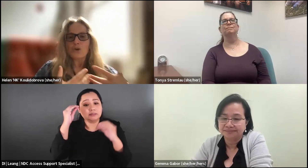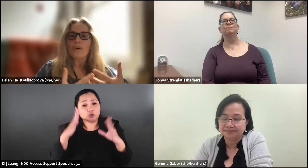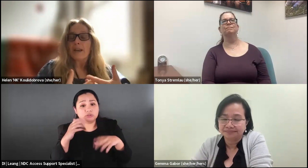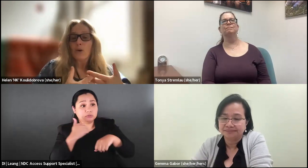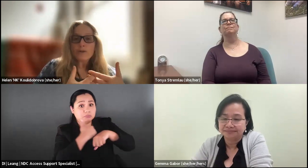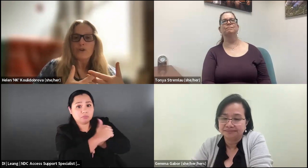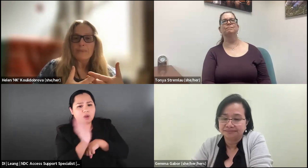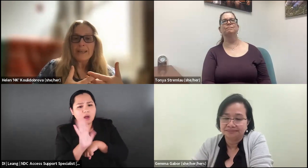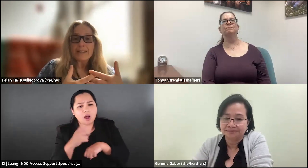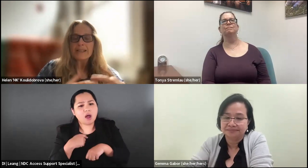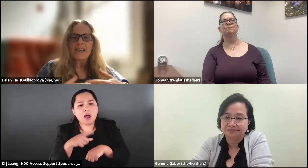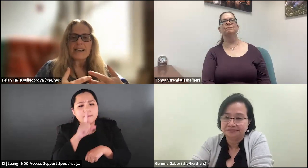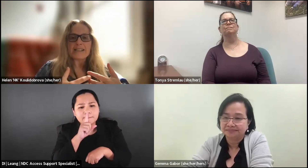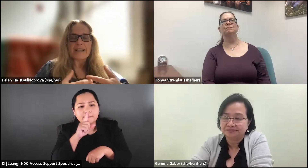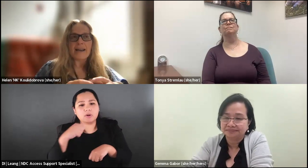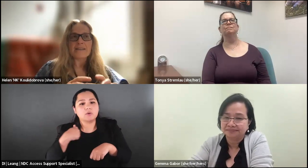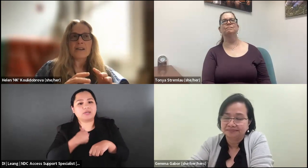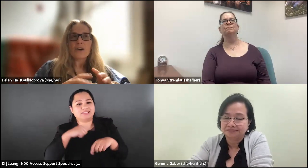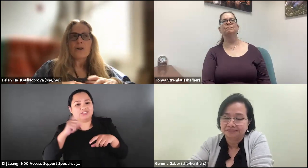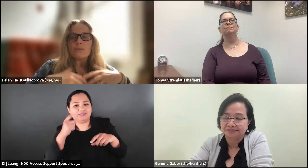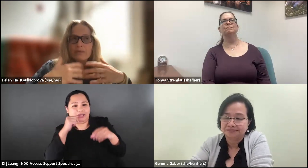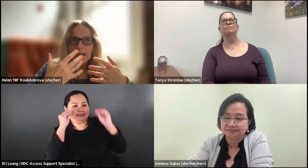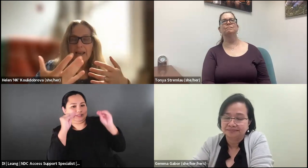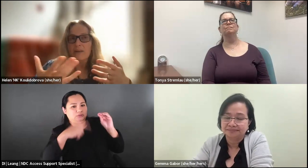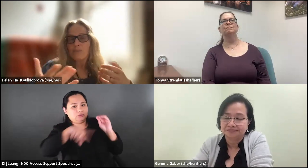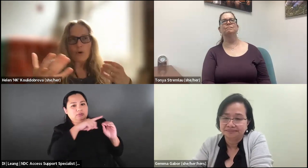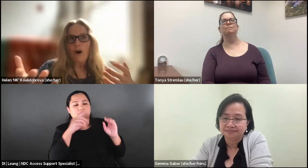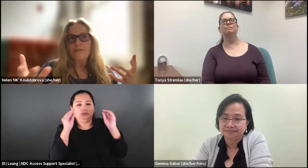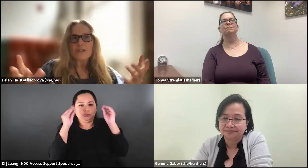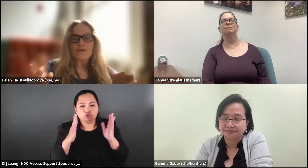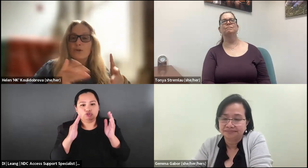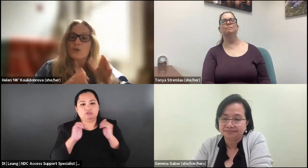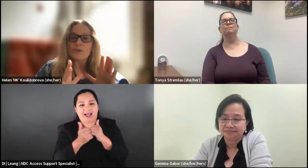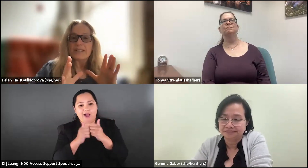So what that also means is that a office for student